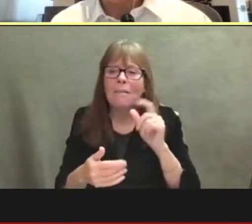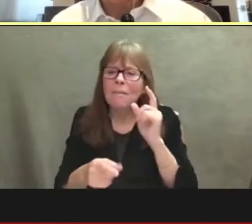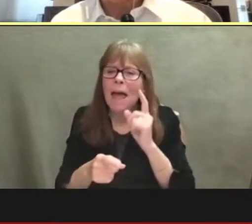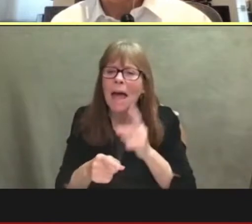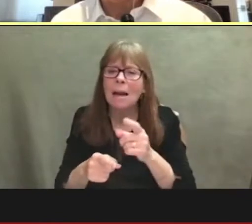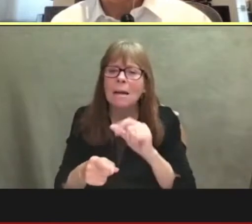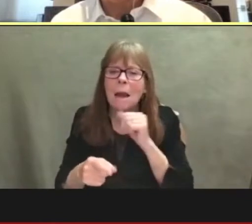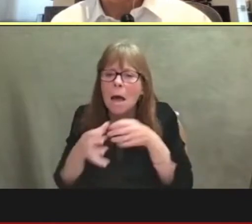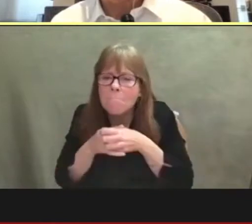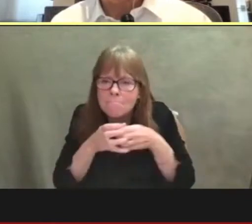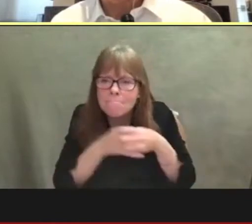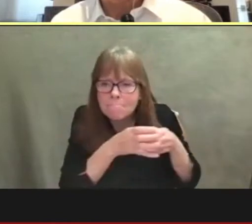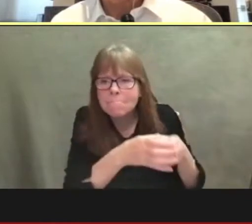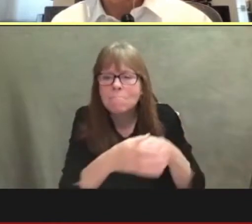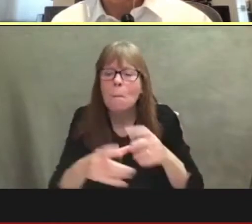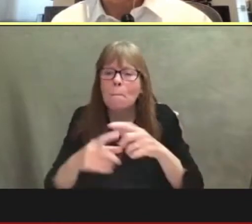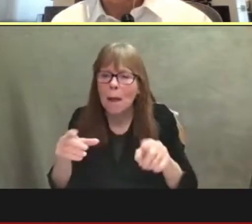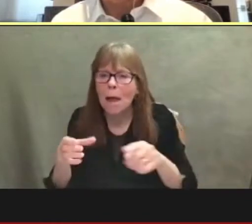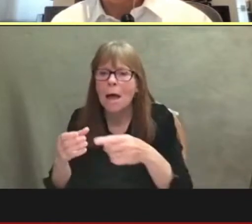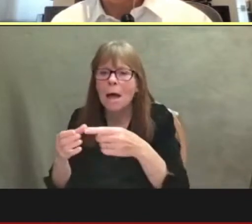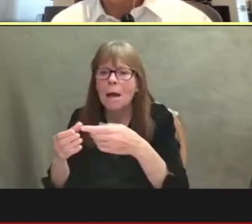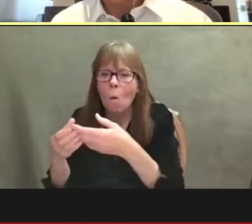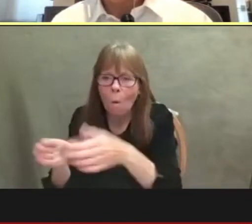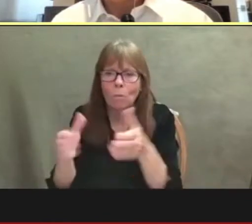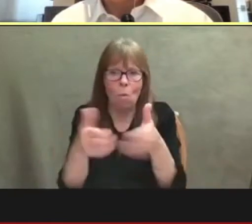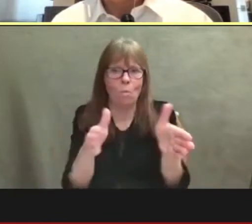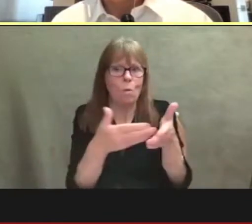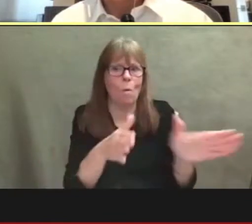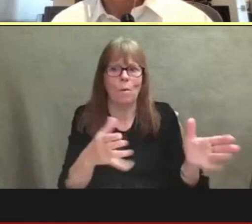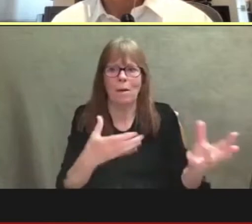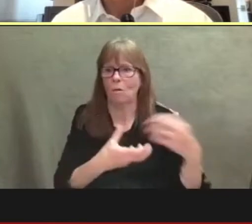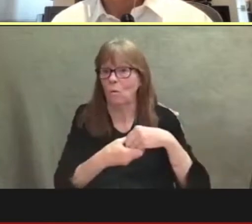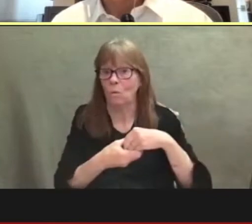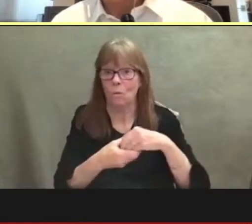Making sure that we're including everybody.